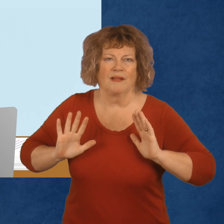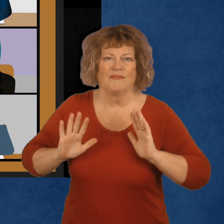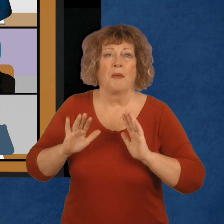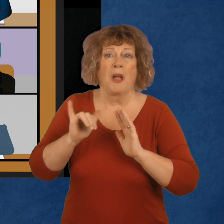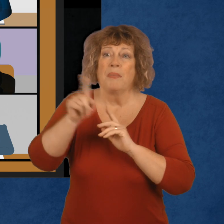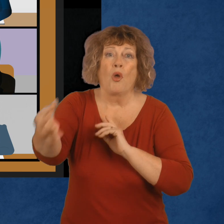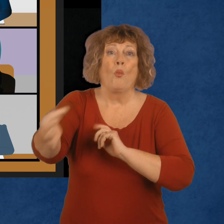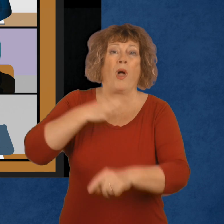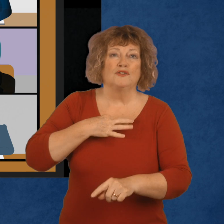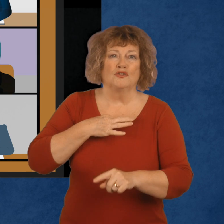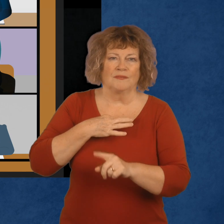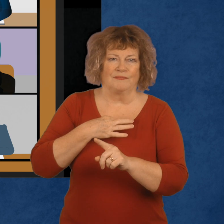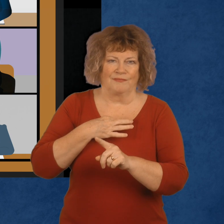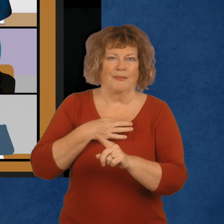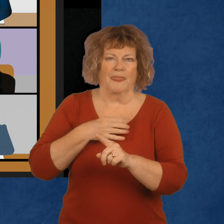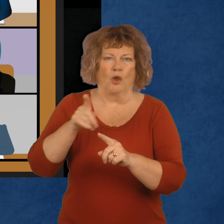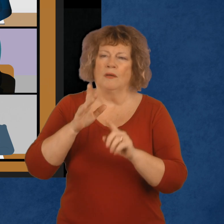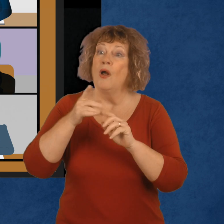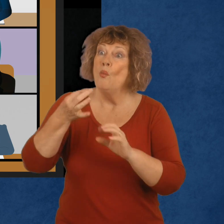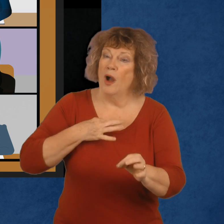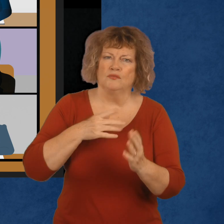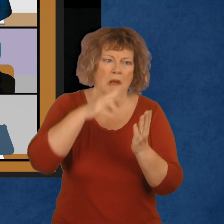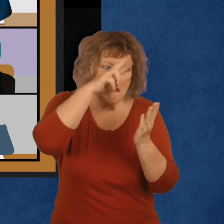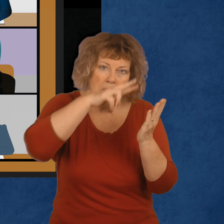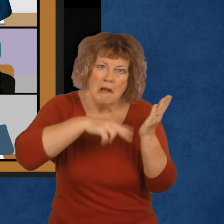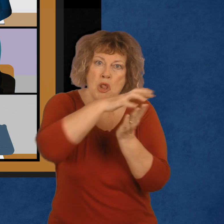Just answer the questions asked as clearly as you can.